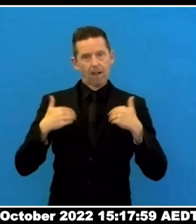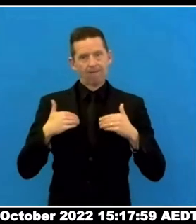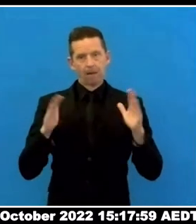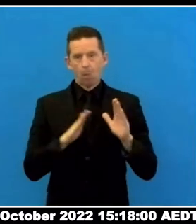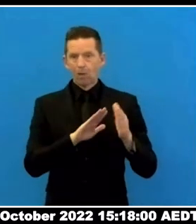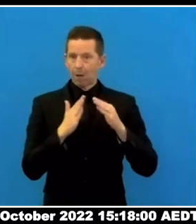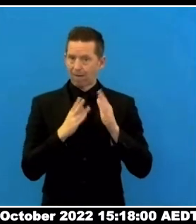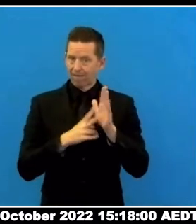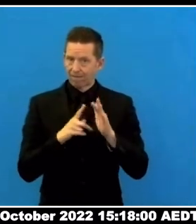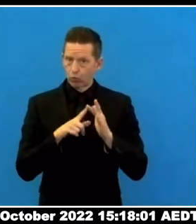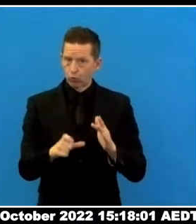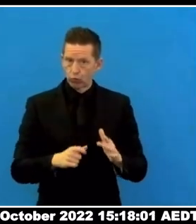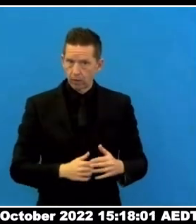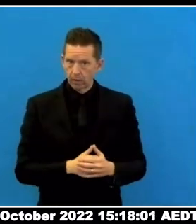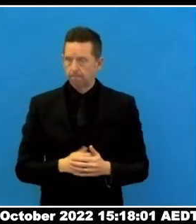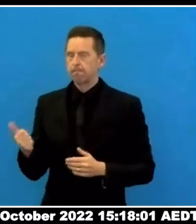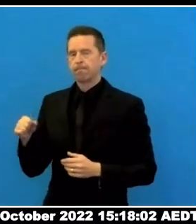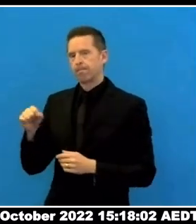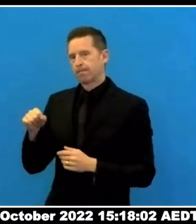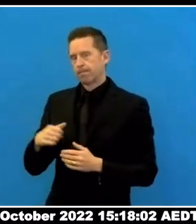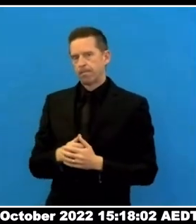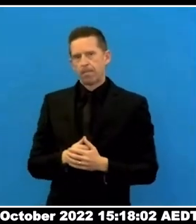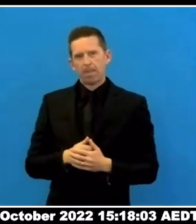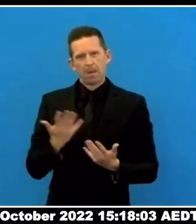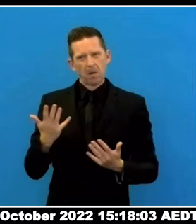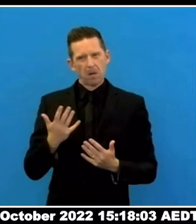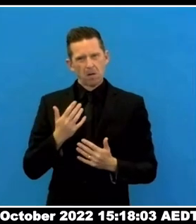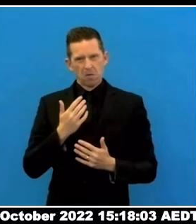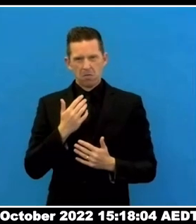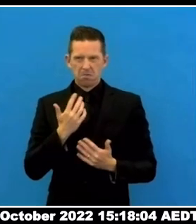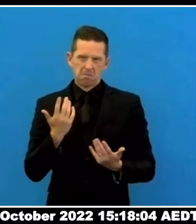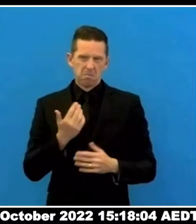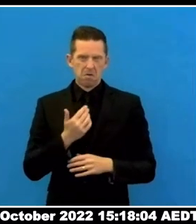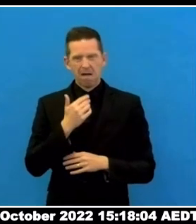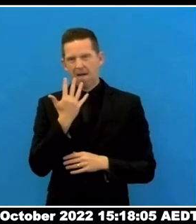Yes. For the first few years, even first five or 10 years,